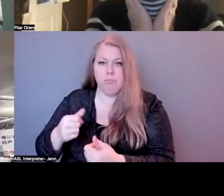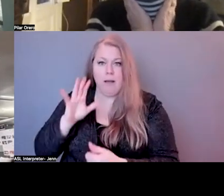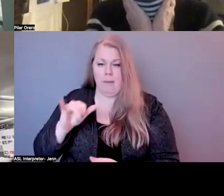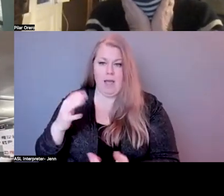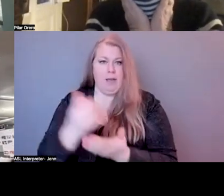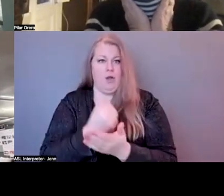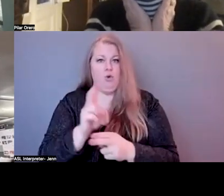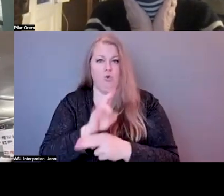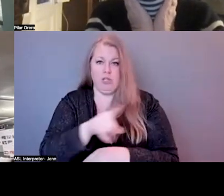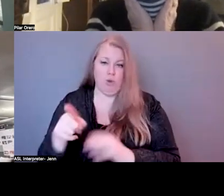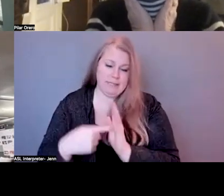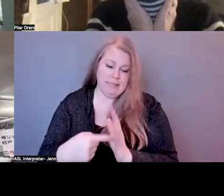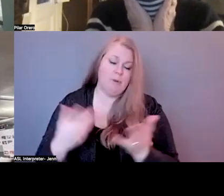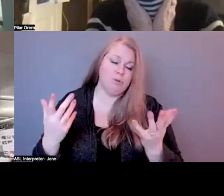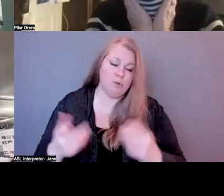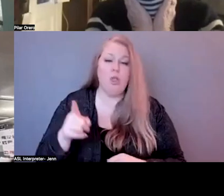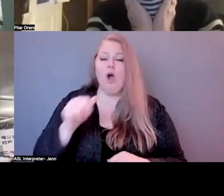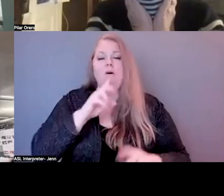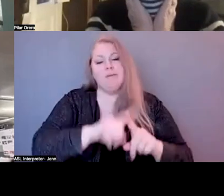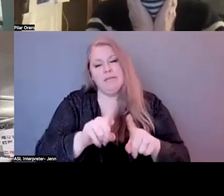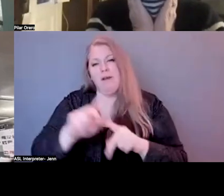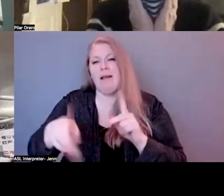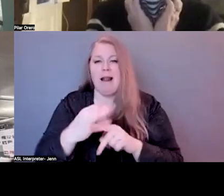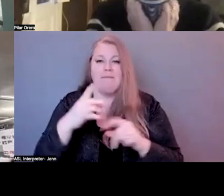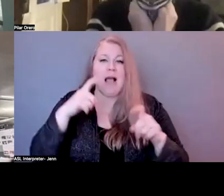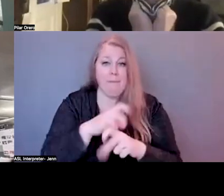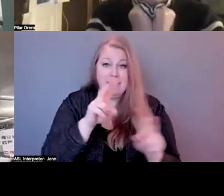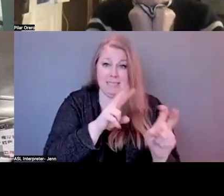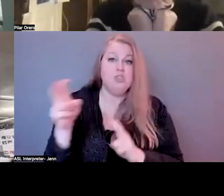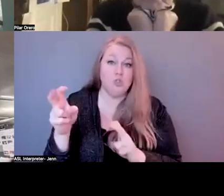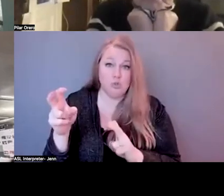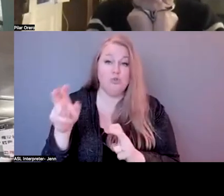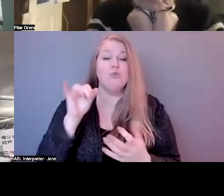examples . So there are all kinds of these complex issues that can potentially prevent